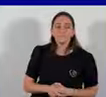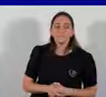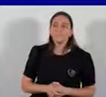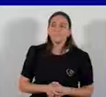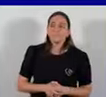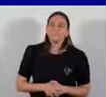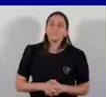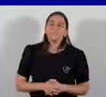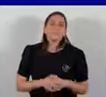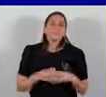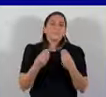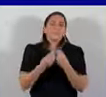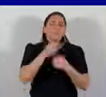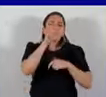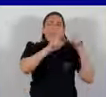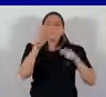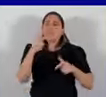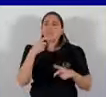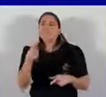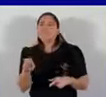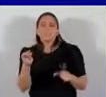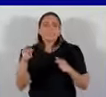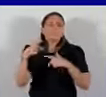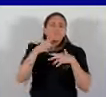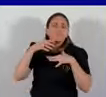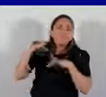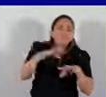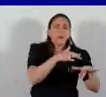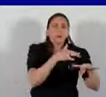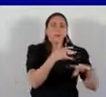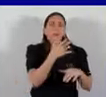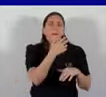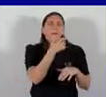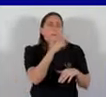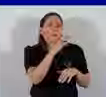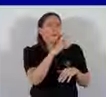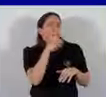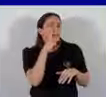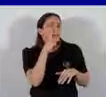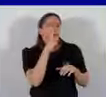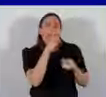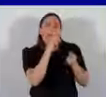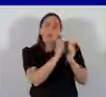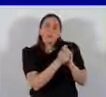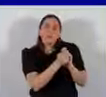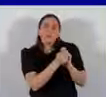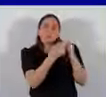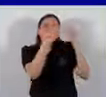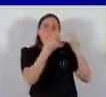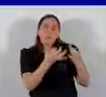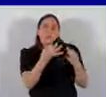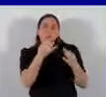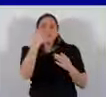Moral there, against all the focus that said That by making a 15 print adjustment of the GDP